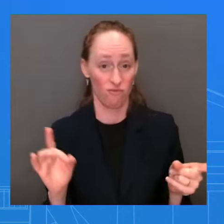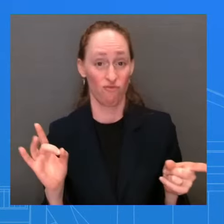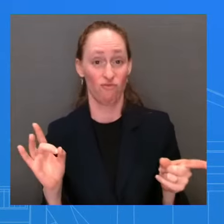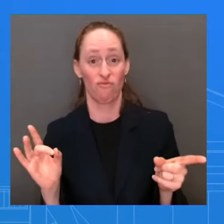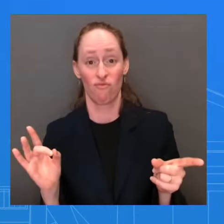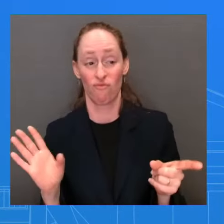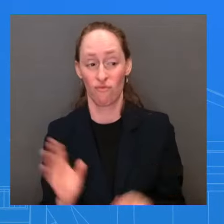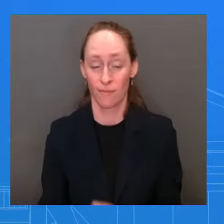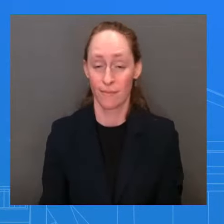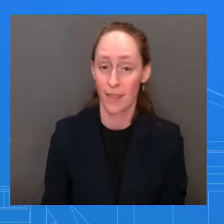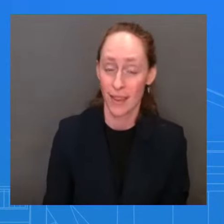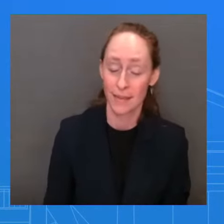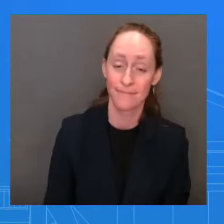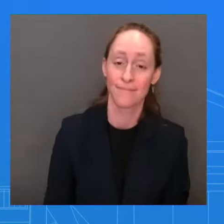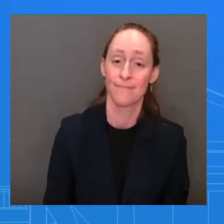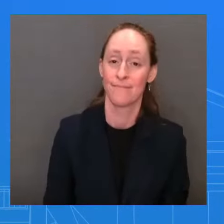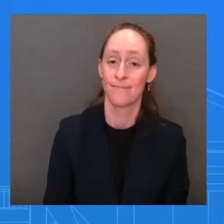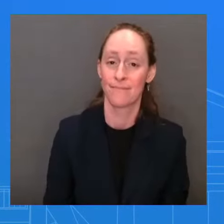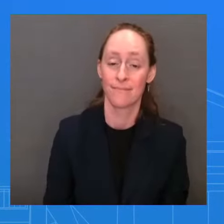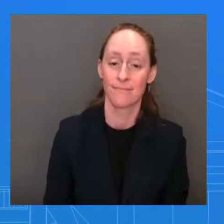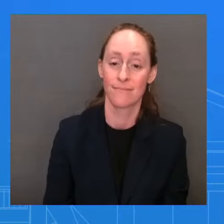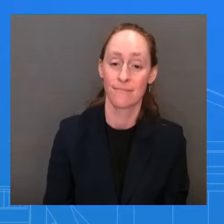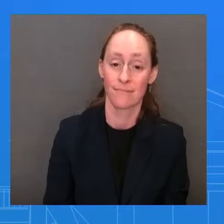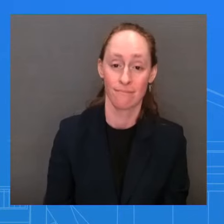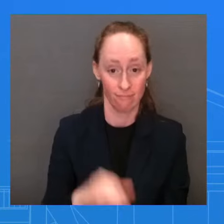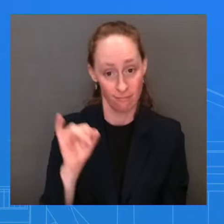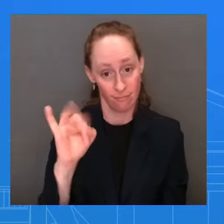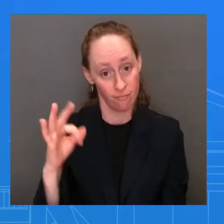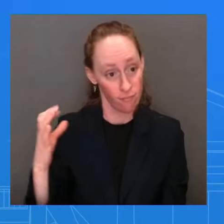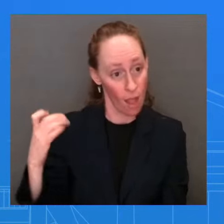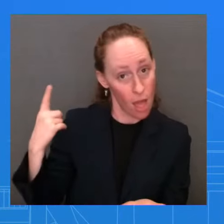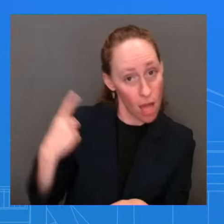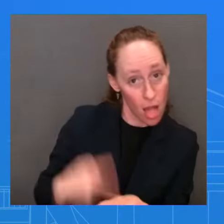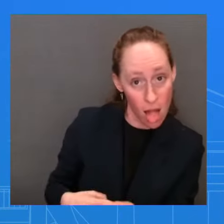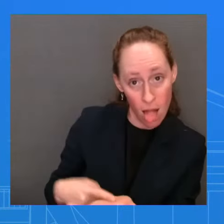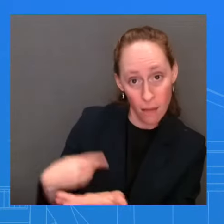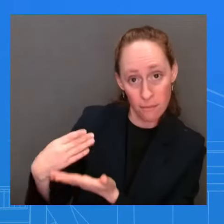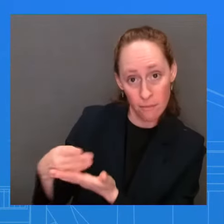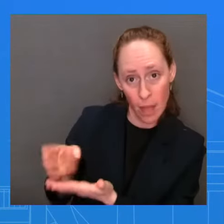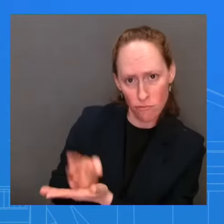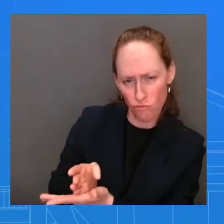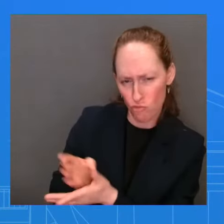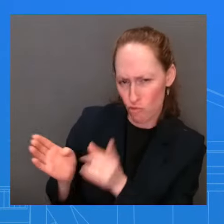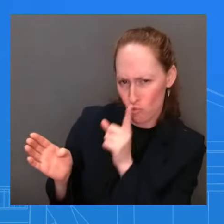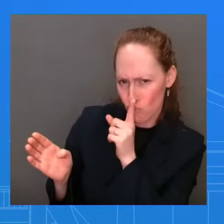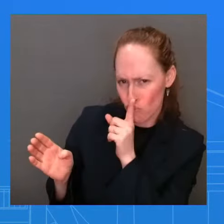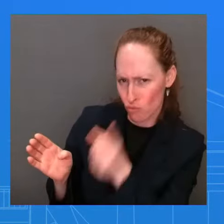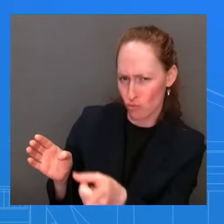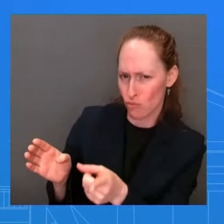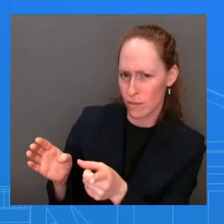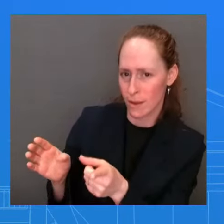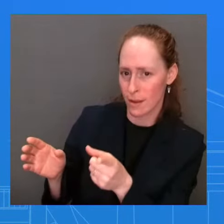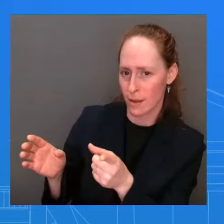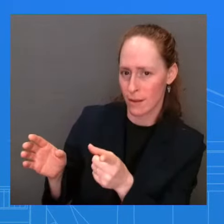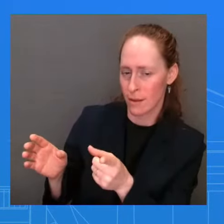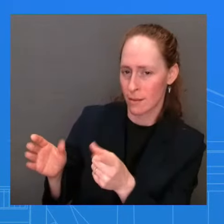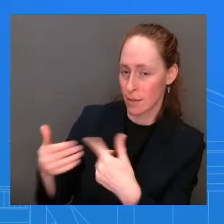we'll have that discussion. But right now, that's not what we're seeing. That's not what they're doing. That's not what this bill is. It has linked those two things together.